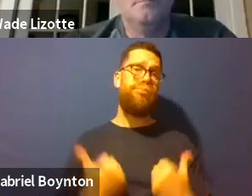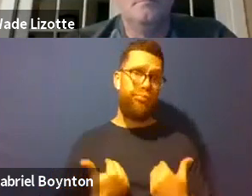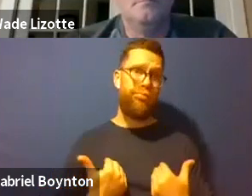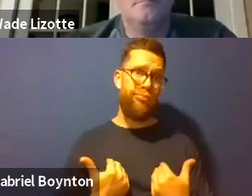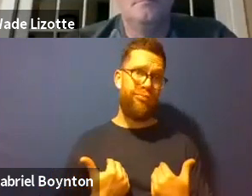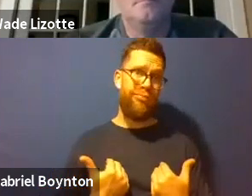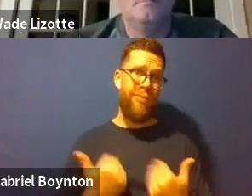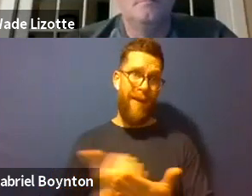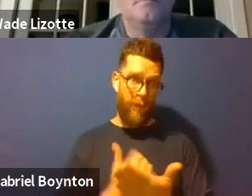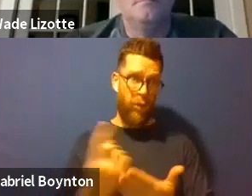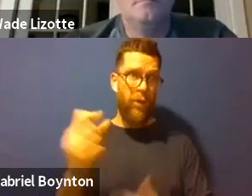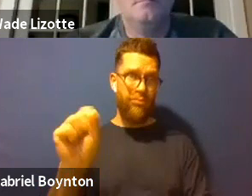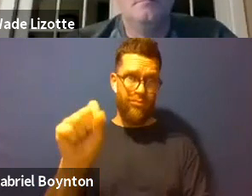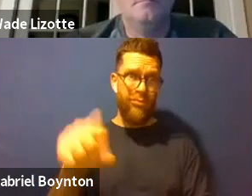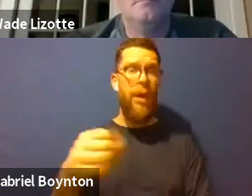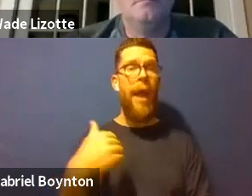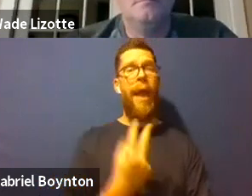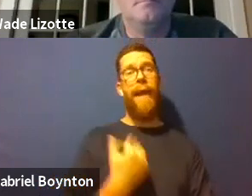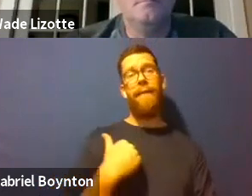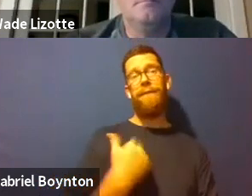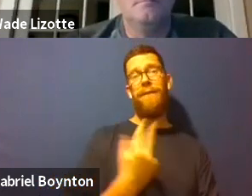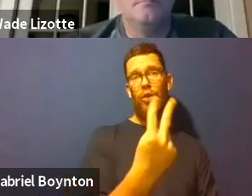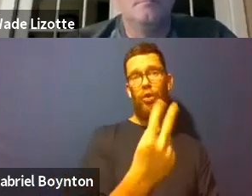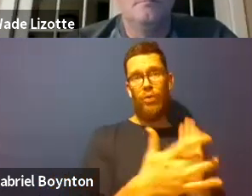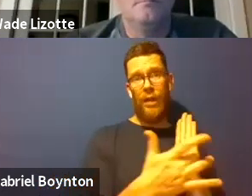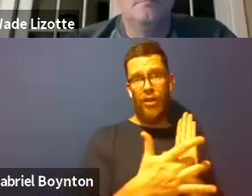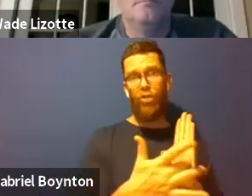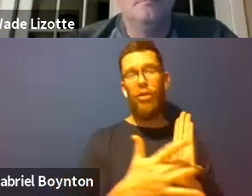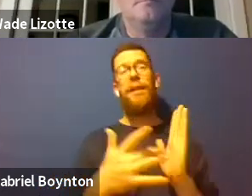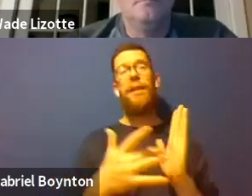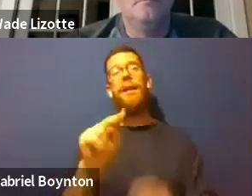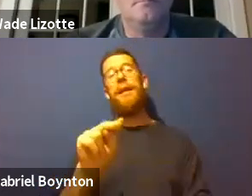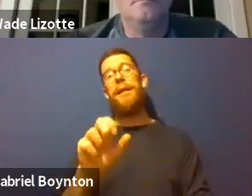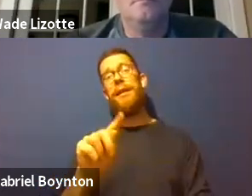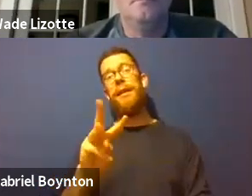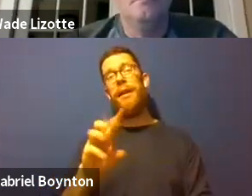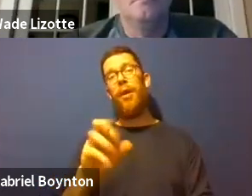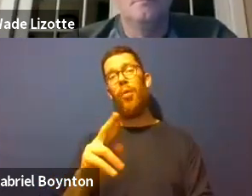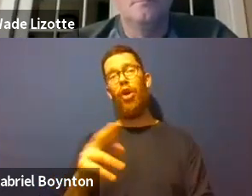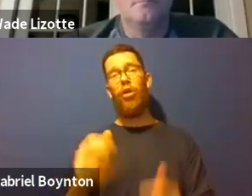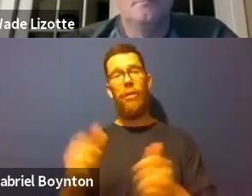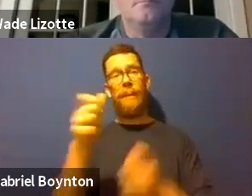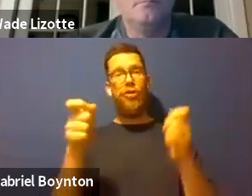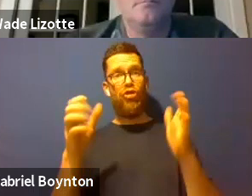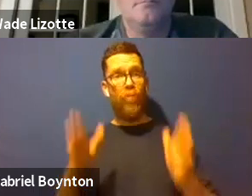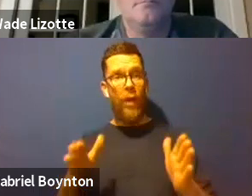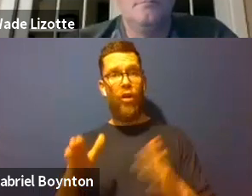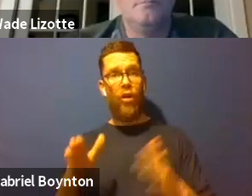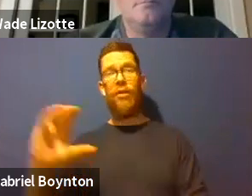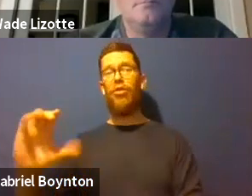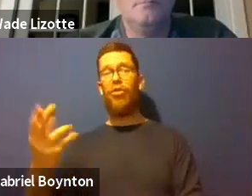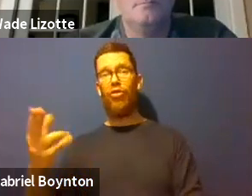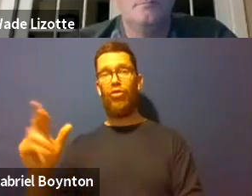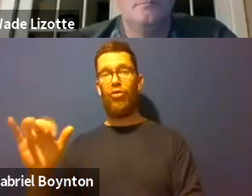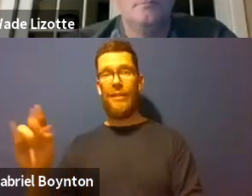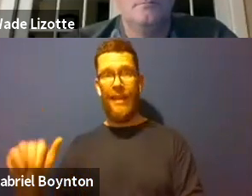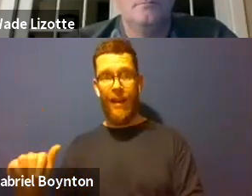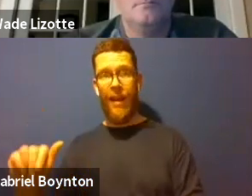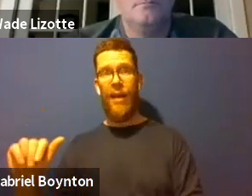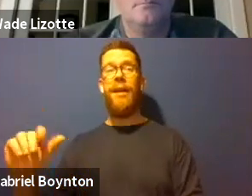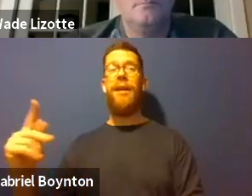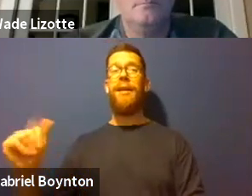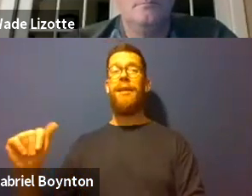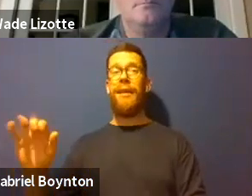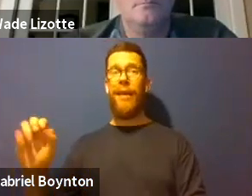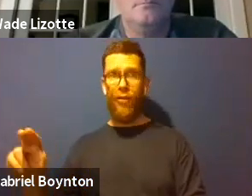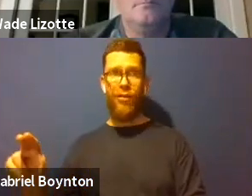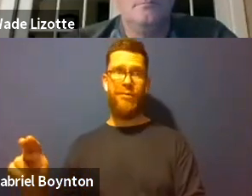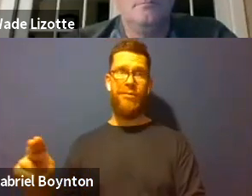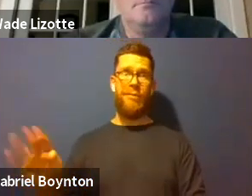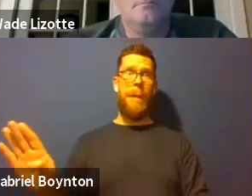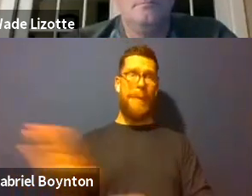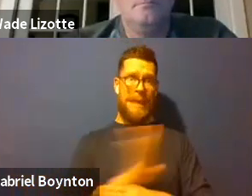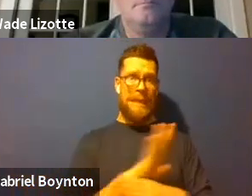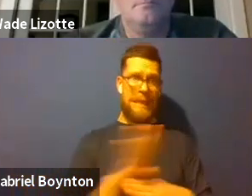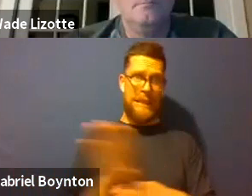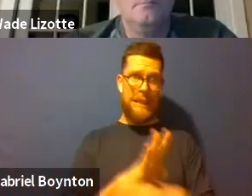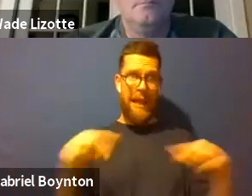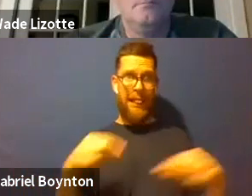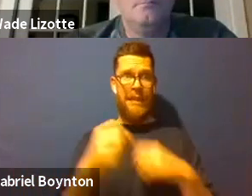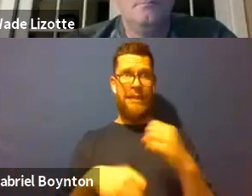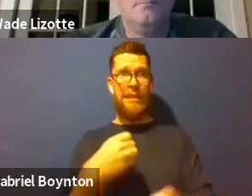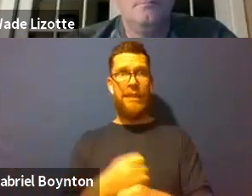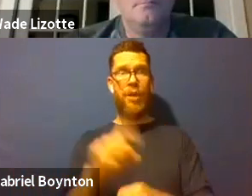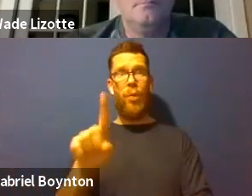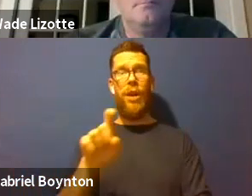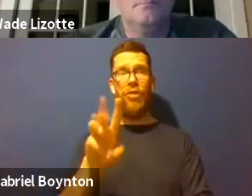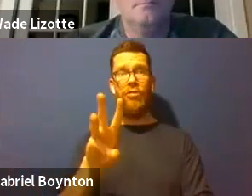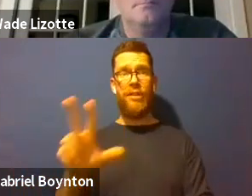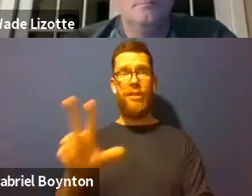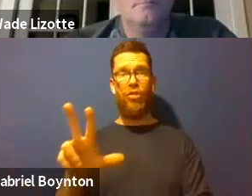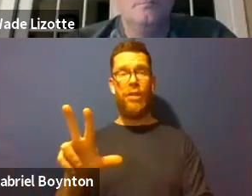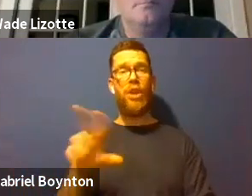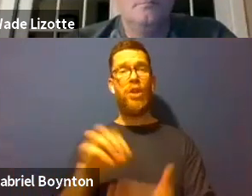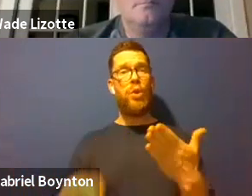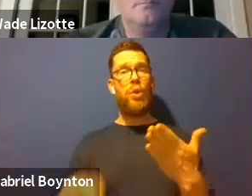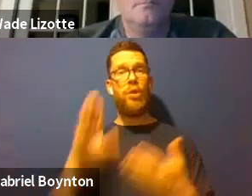Joe Baeta, Supt. : Two technicians and network administrator and Karen and not Christina and each of them has a different role and there and and and school choice money you know this year 163 students are going to pay for 2300 students to have Chromebooks or iPads. Think about that for a second.